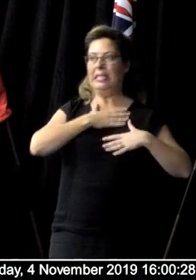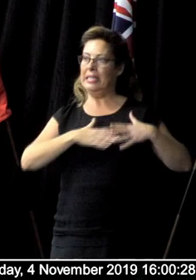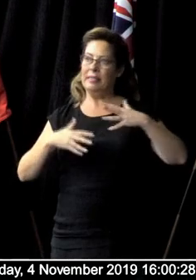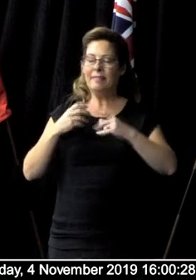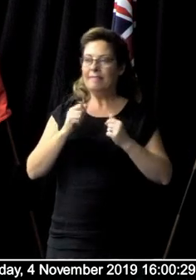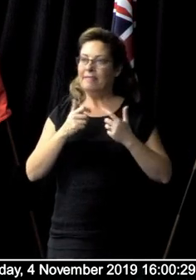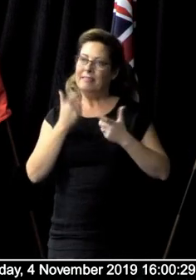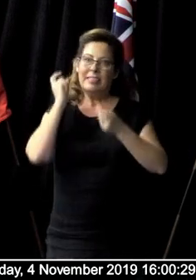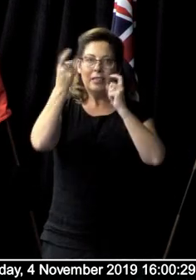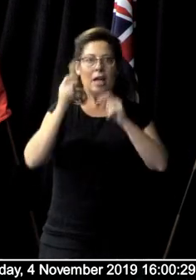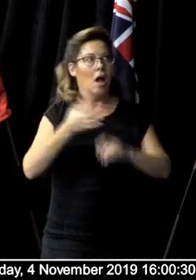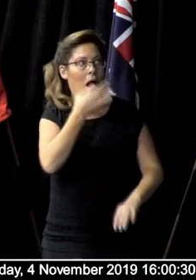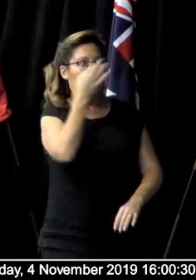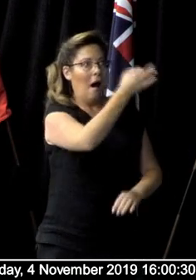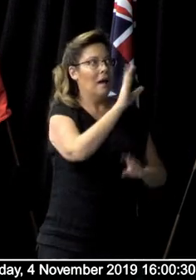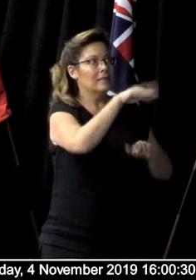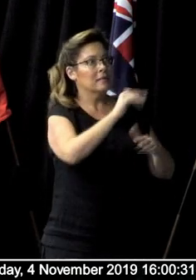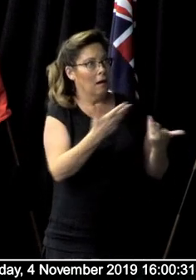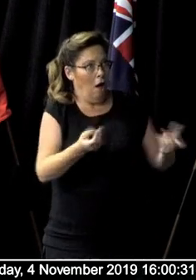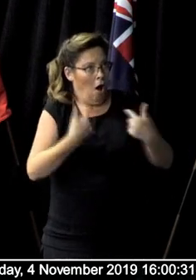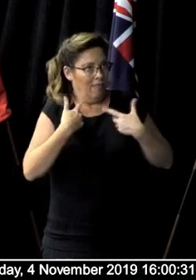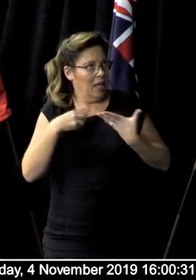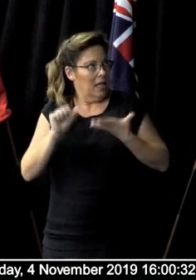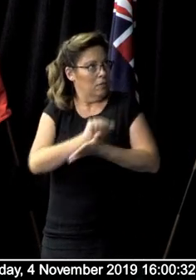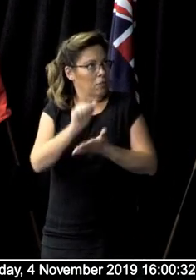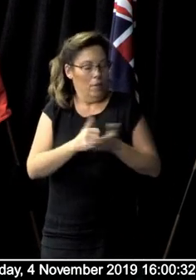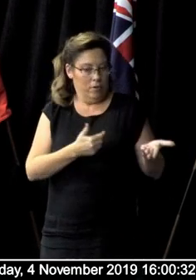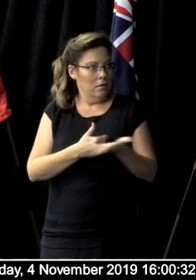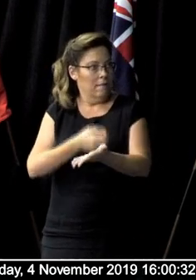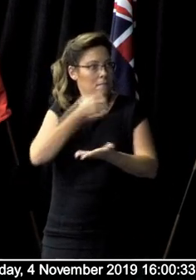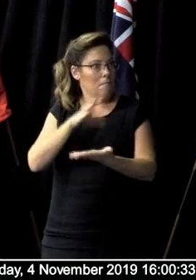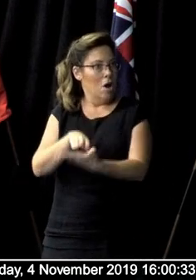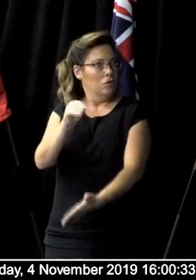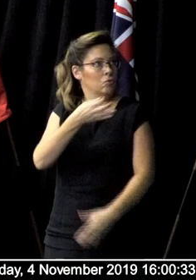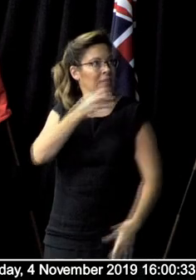that they think are quite reasonable and they’re told that they’re unreasonable.